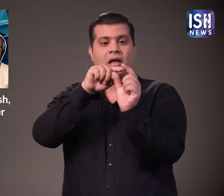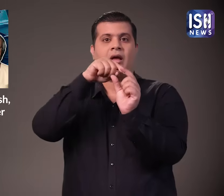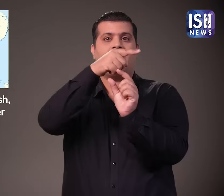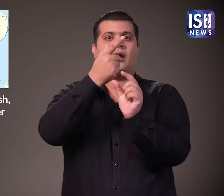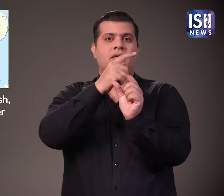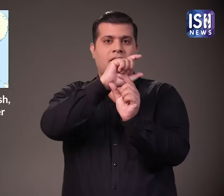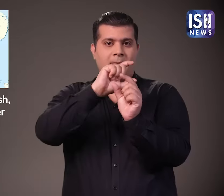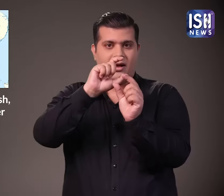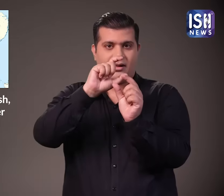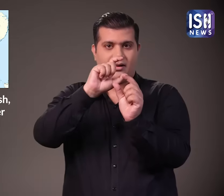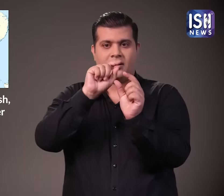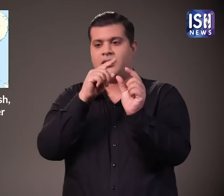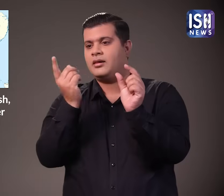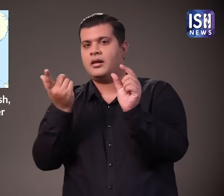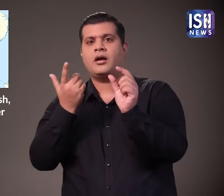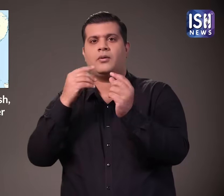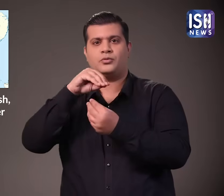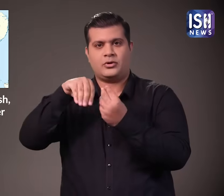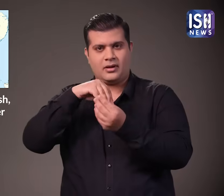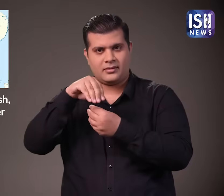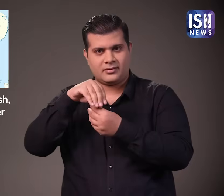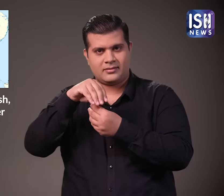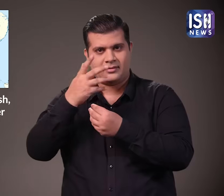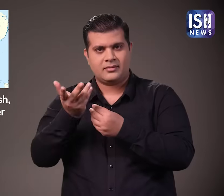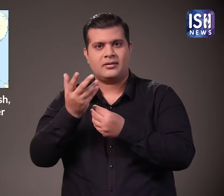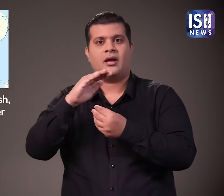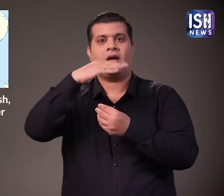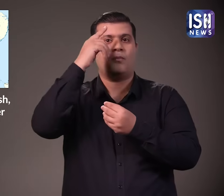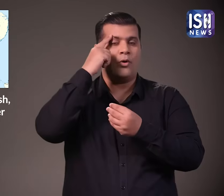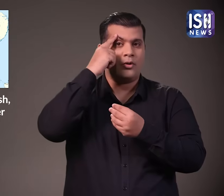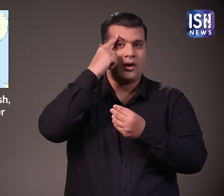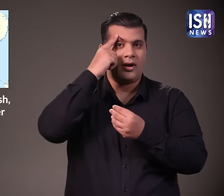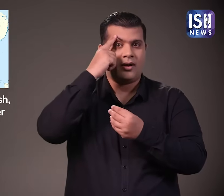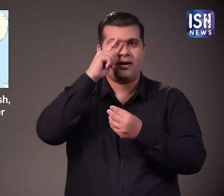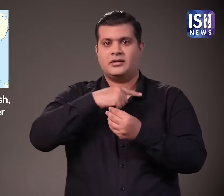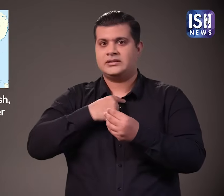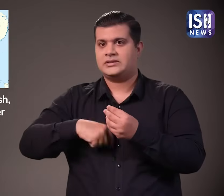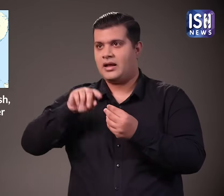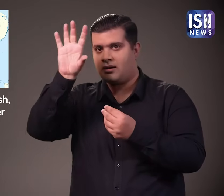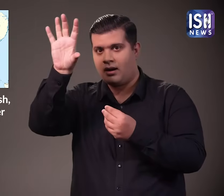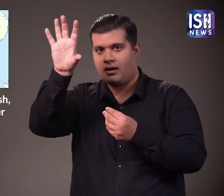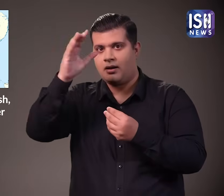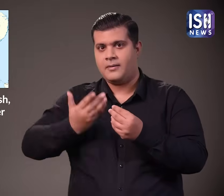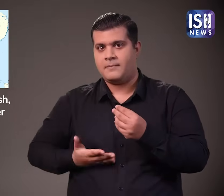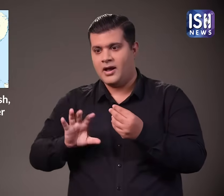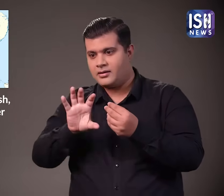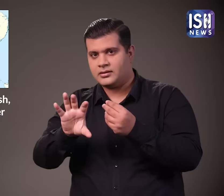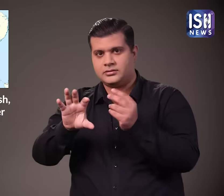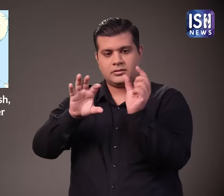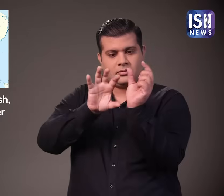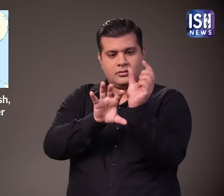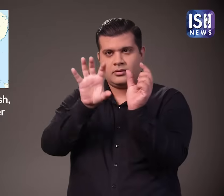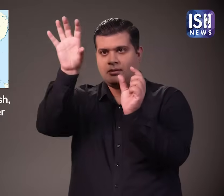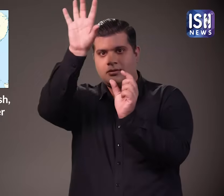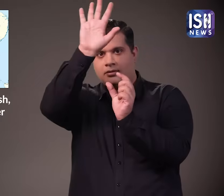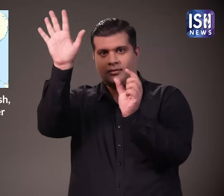It also provides access to neighbouring countries like Nepal, Bhutan, Mongolia, China and Bangladesh.